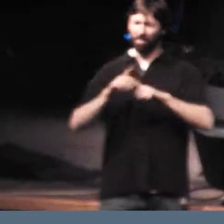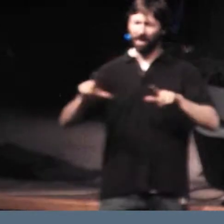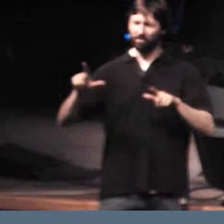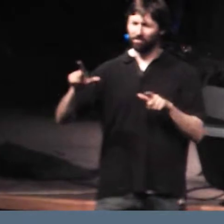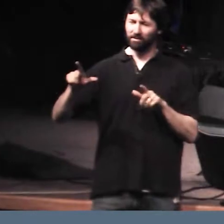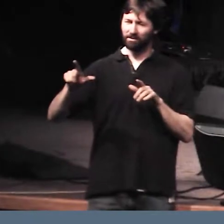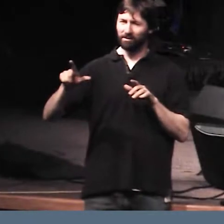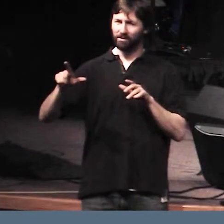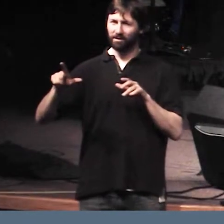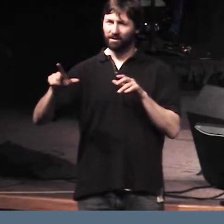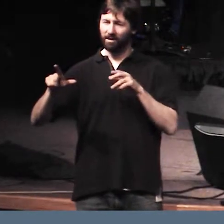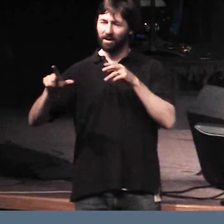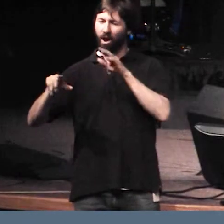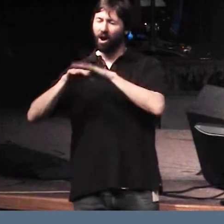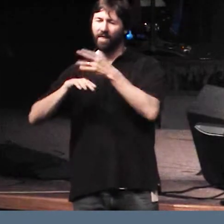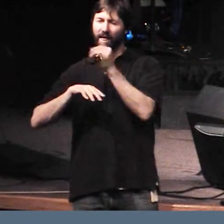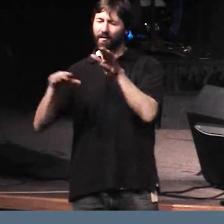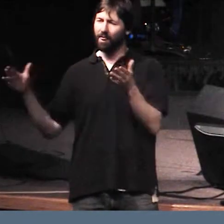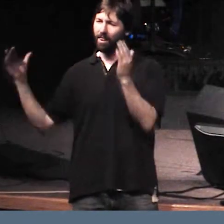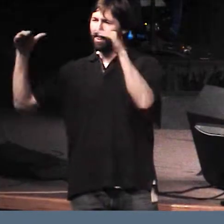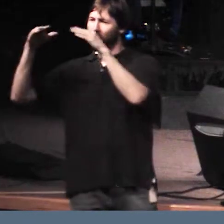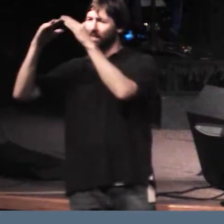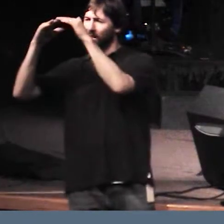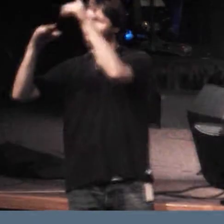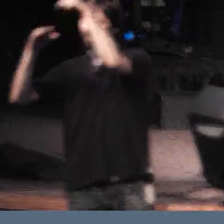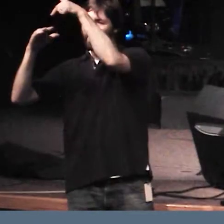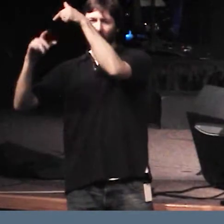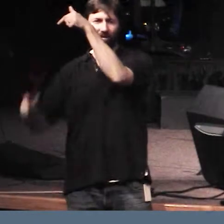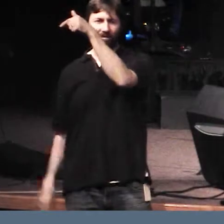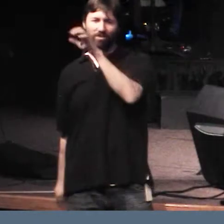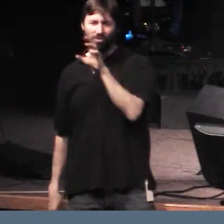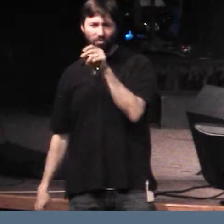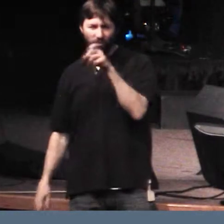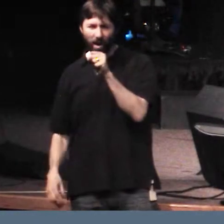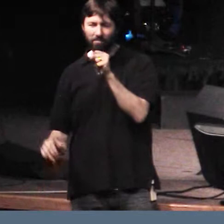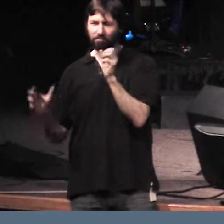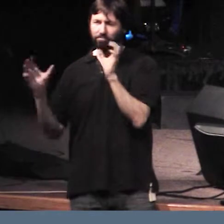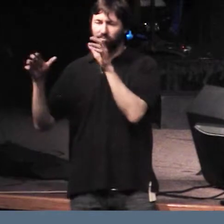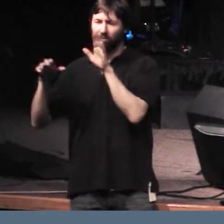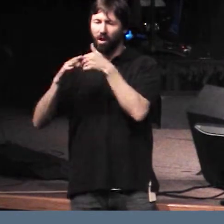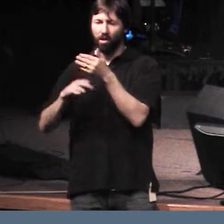it's kind of a high spot on the hill you take all year your crops there and and you throw the barley up in the air